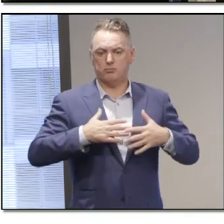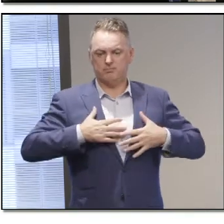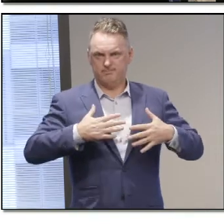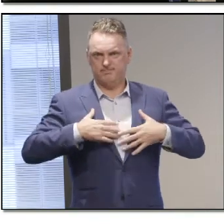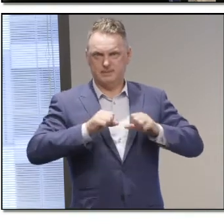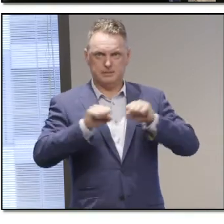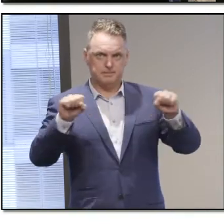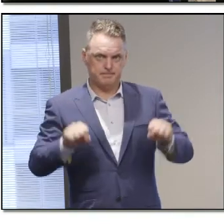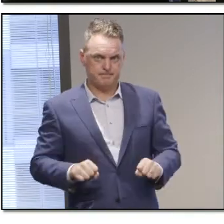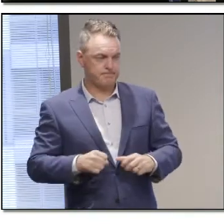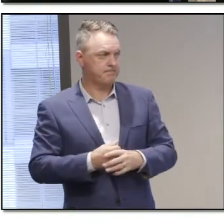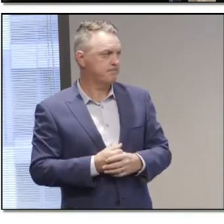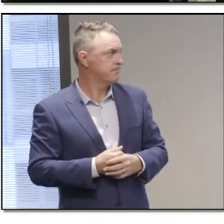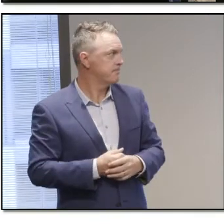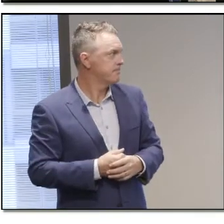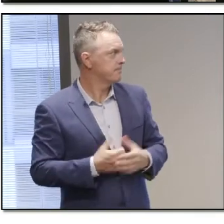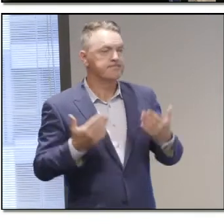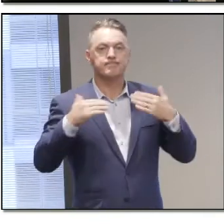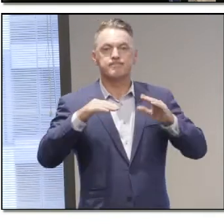Now, I mentioned there are environmental contributions to low IQ,